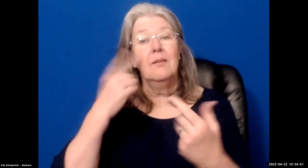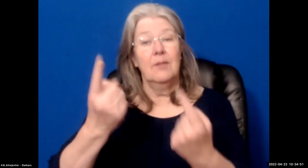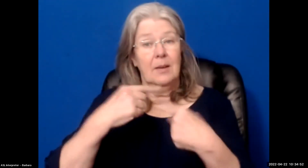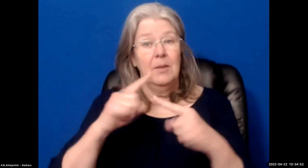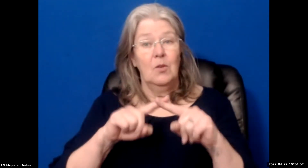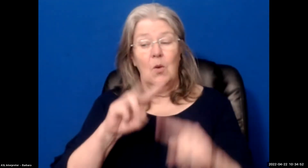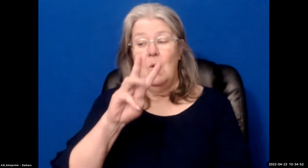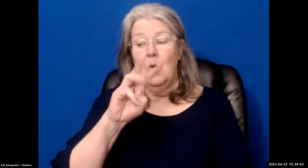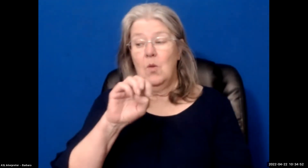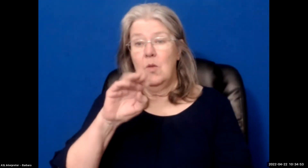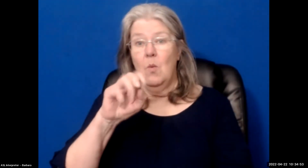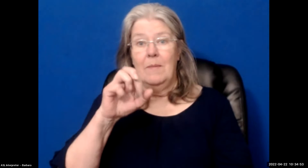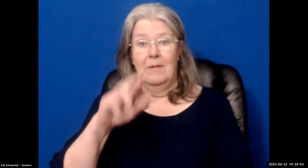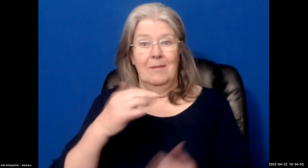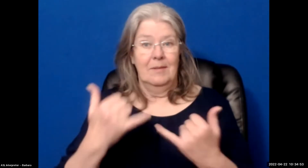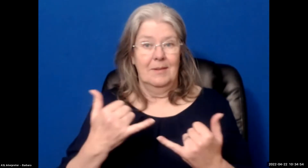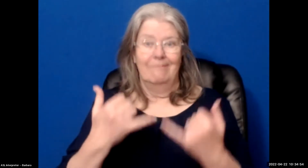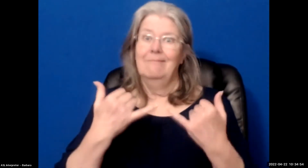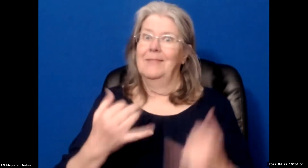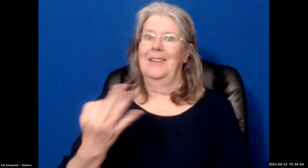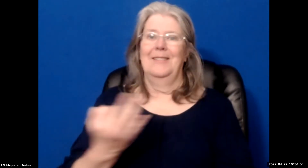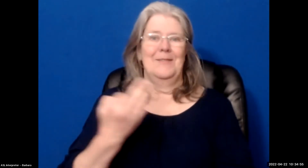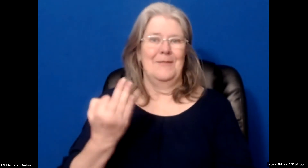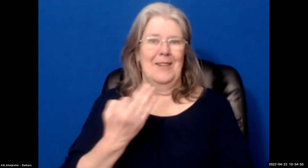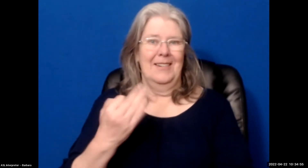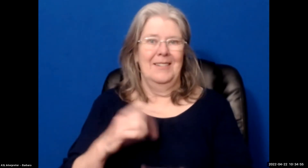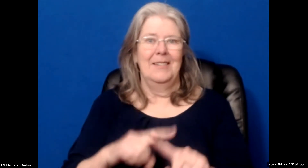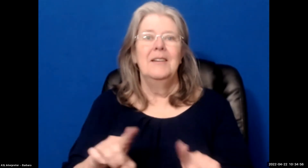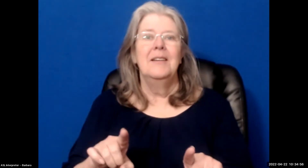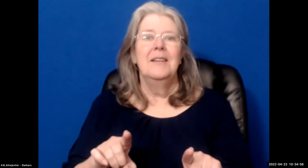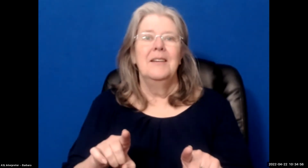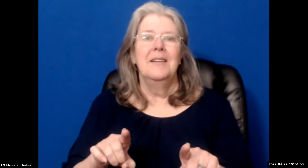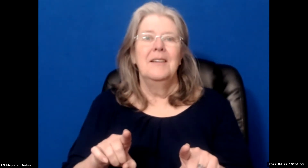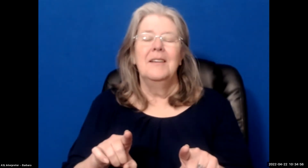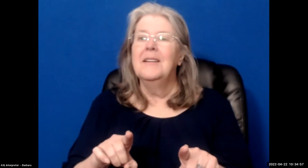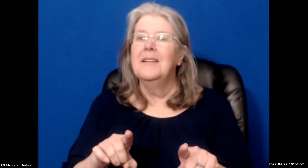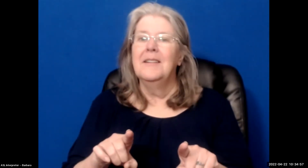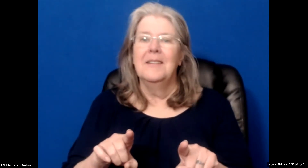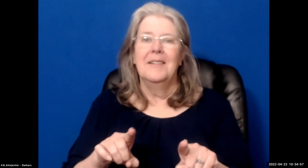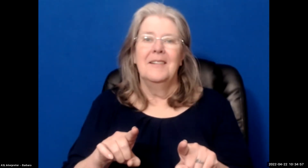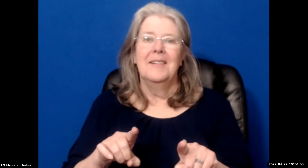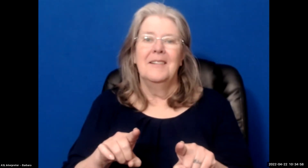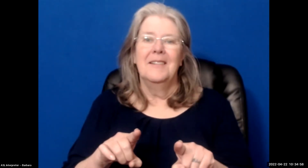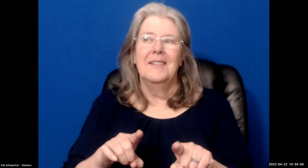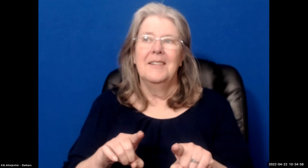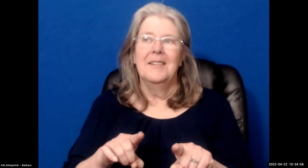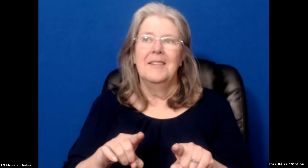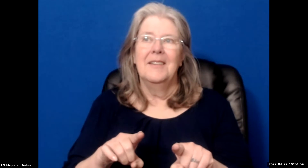today is Friday and also, it may be a bit early if you're living areas other than Eastern time zone.